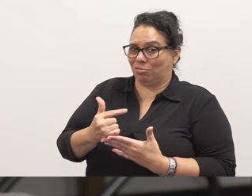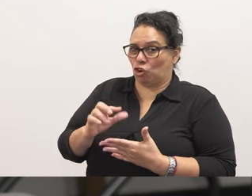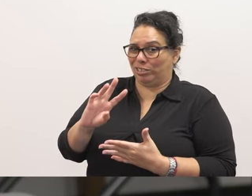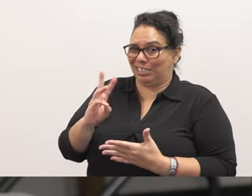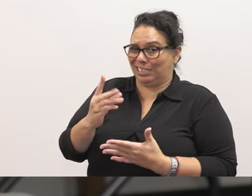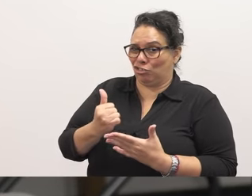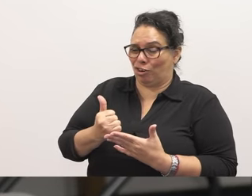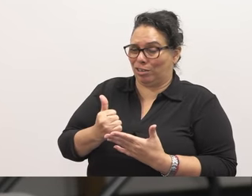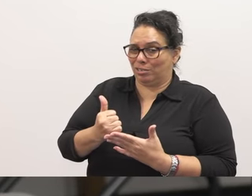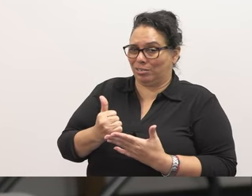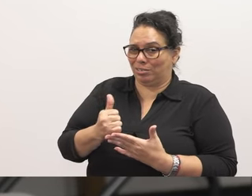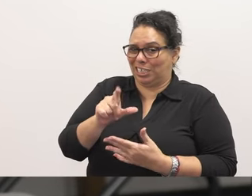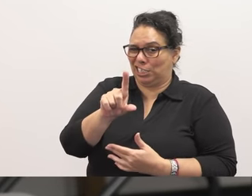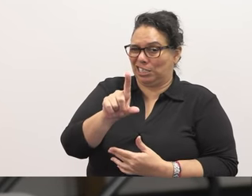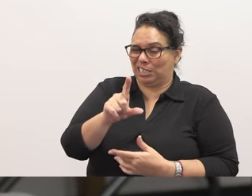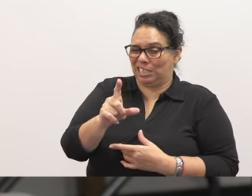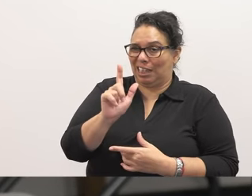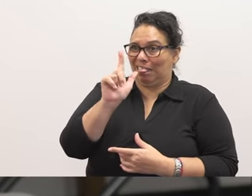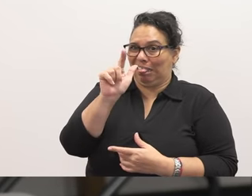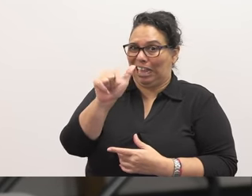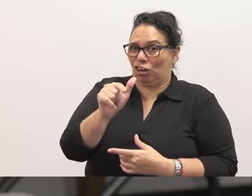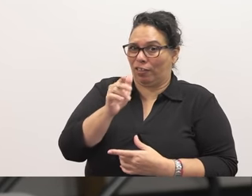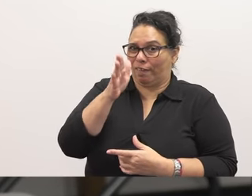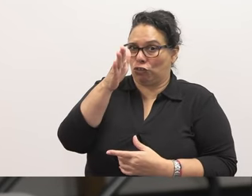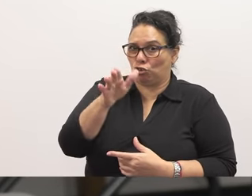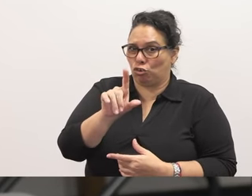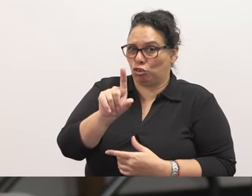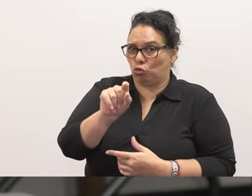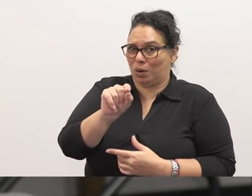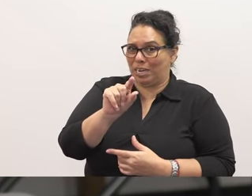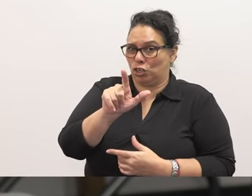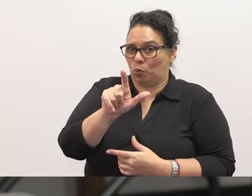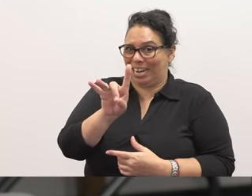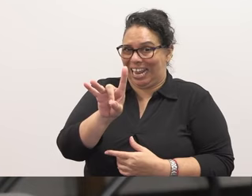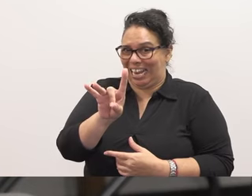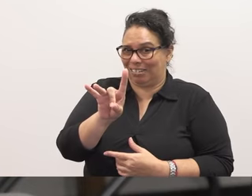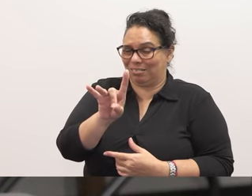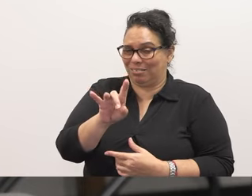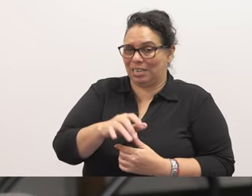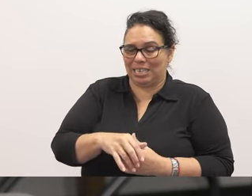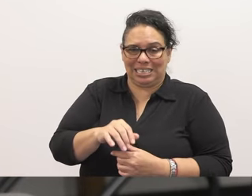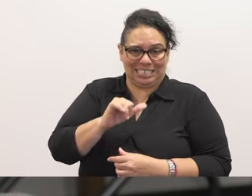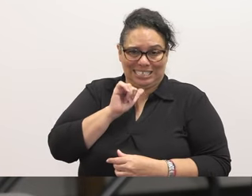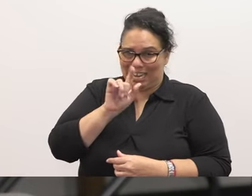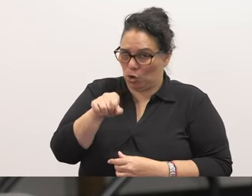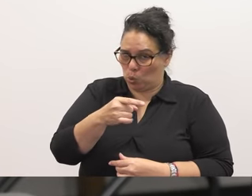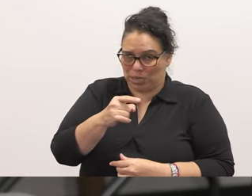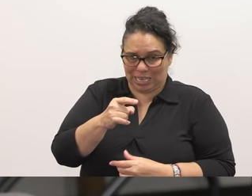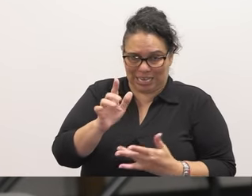And so it also implicates teachers earlier on, it's not just up to the ninth grade teacher to figure it out in five years,